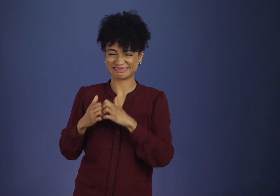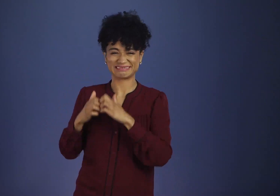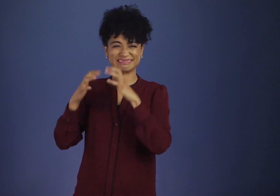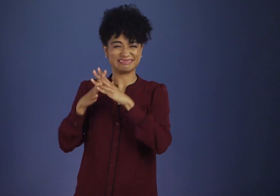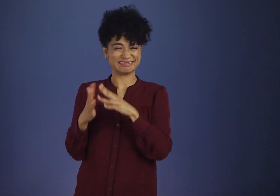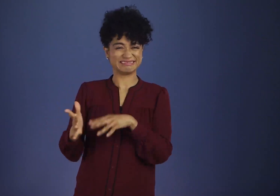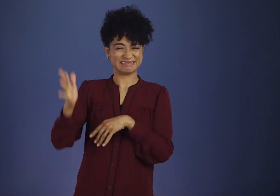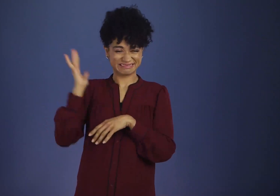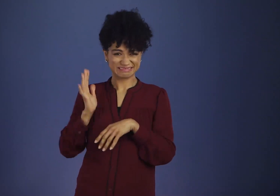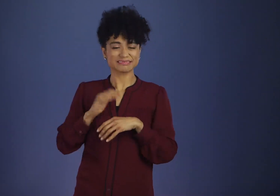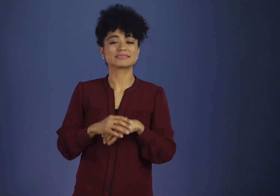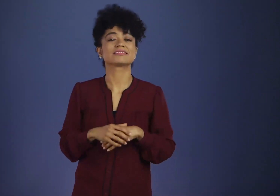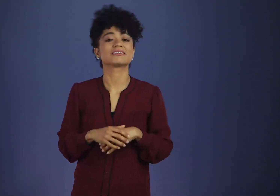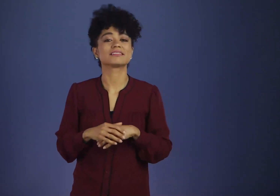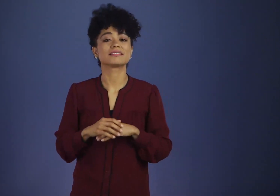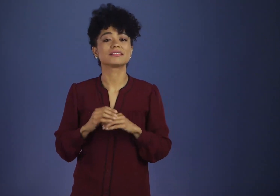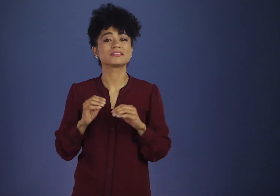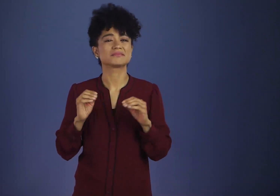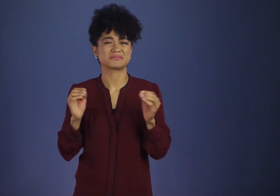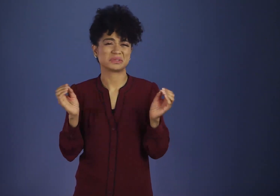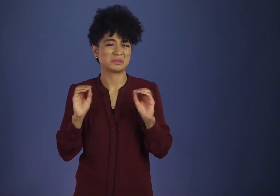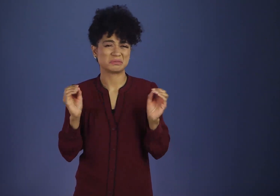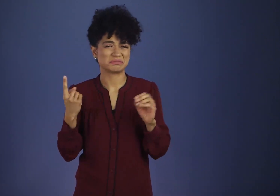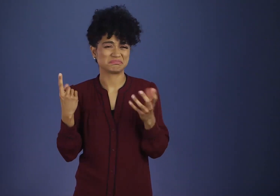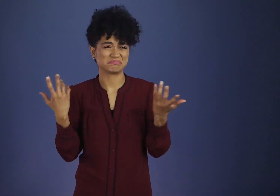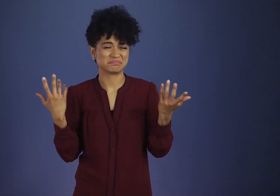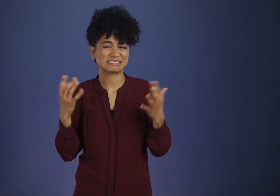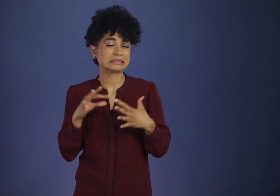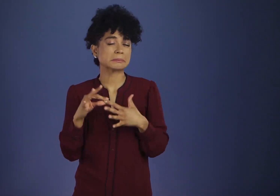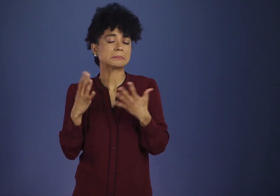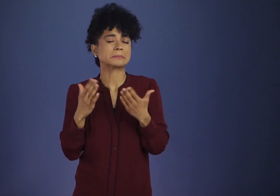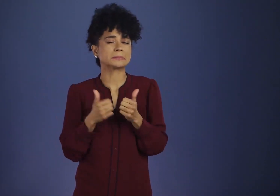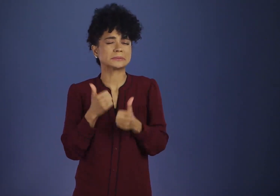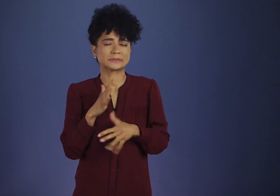In A.A.'s pioneering time, none but the most desperate cases